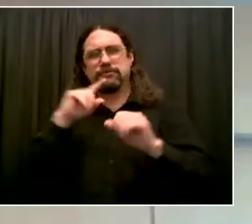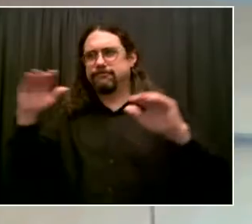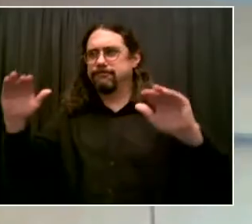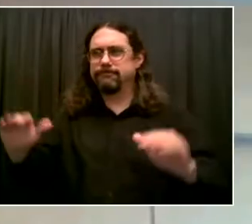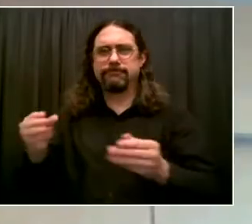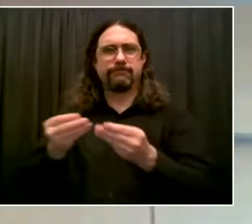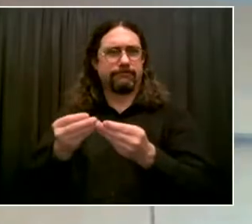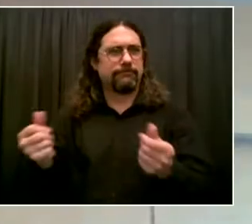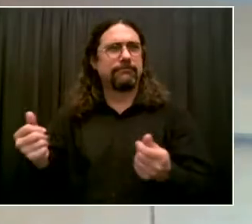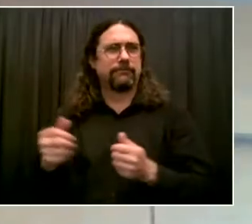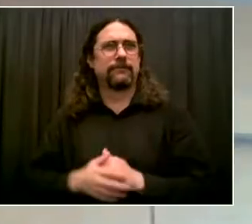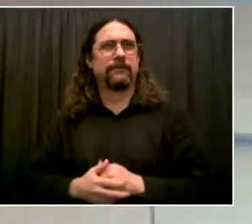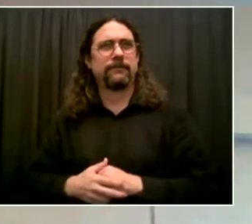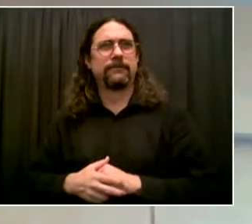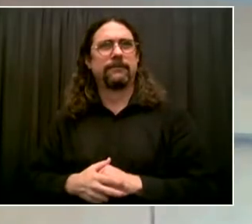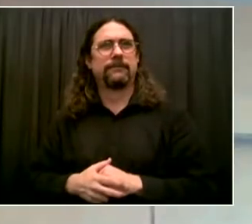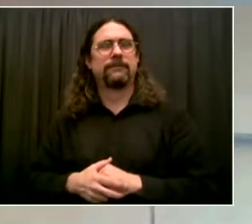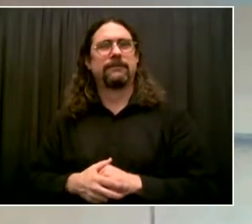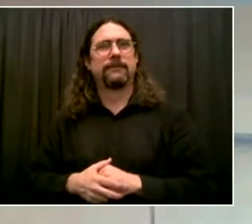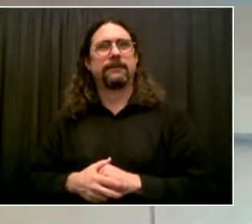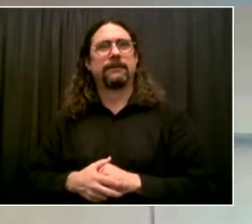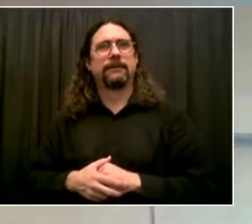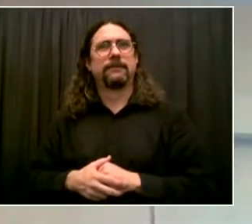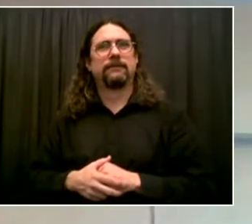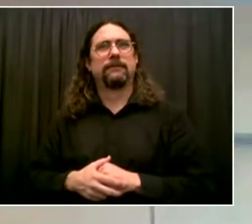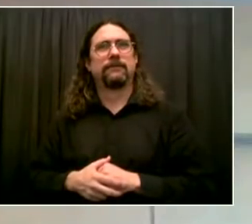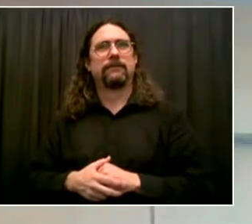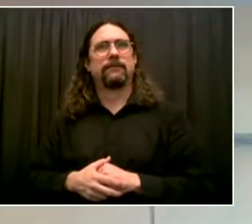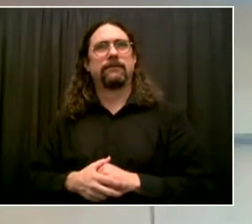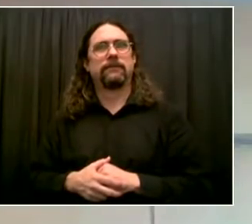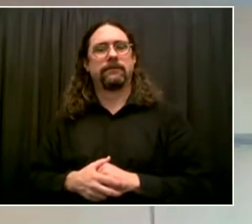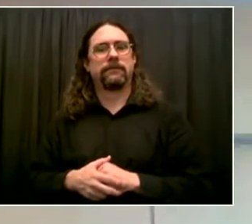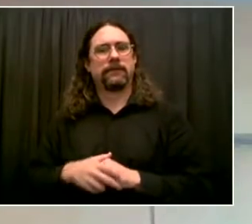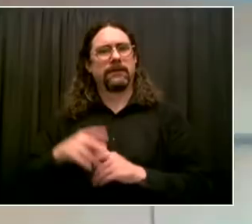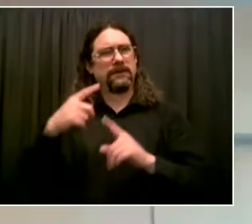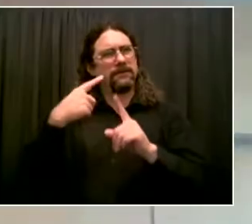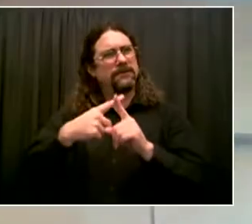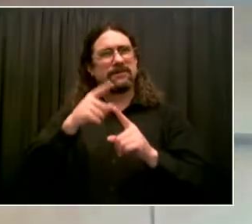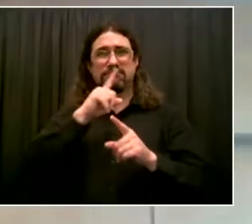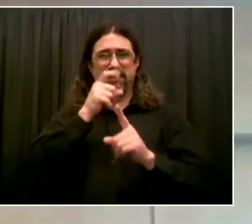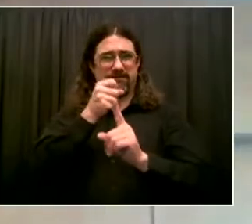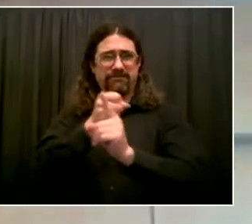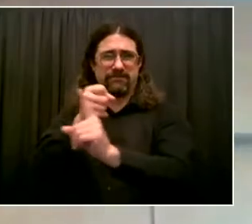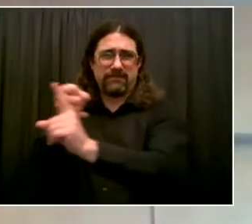THAT THE SINGLE SHOOTING CAN BE A TRIGERG TO MULTIPLE ACTS OF